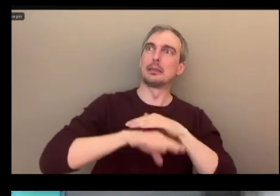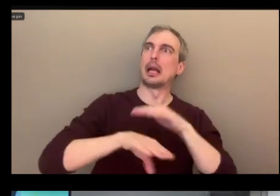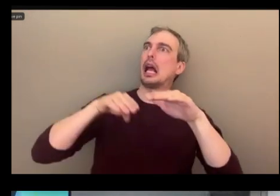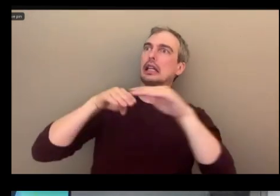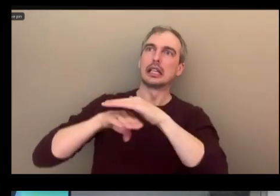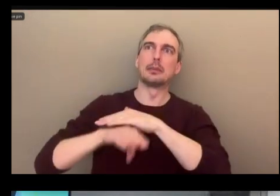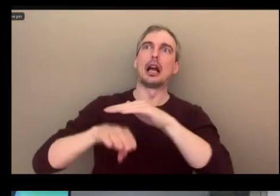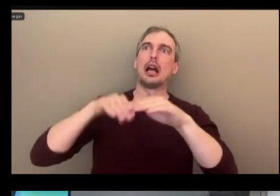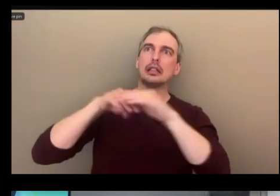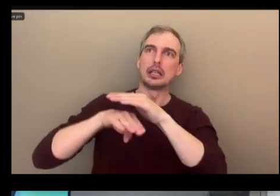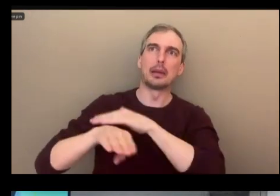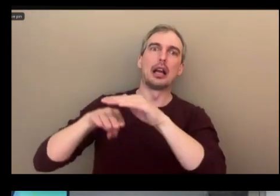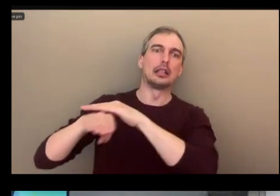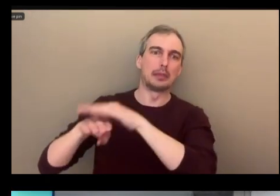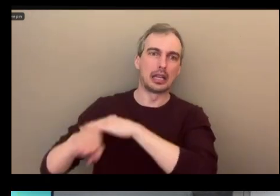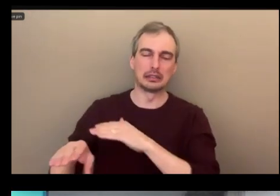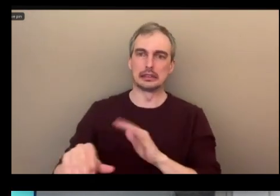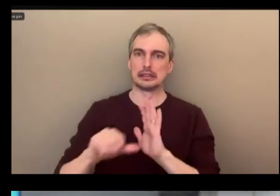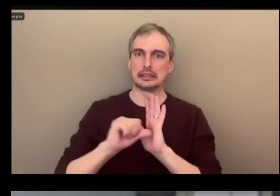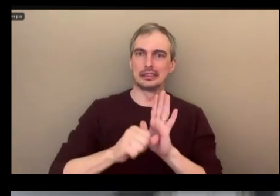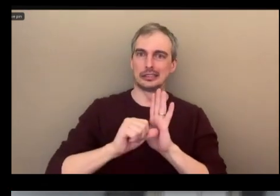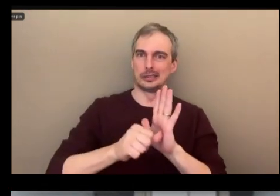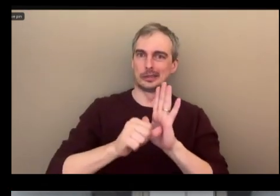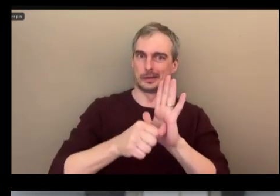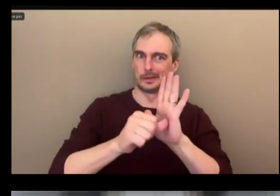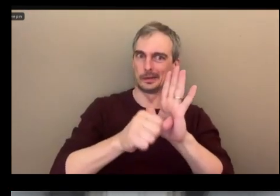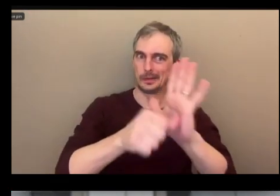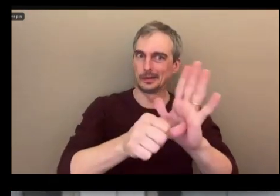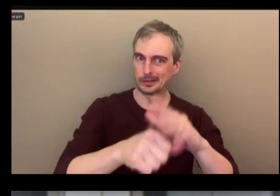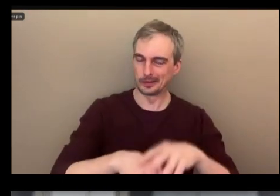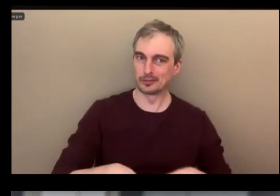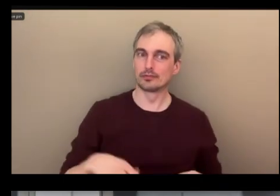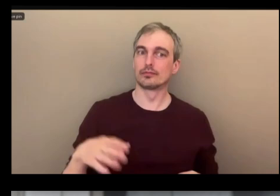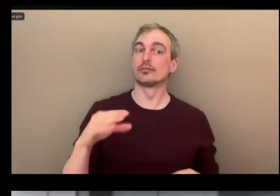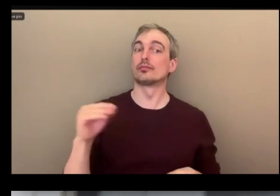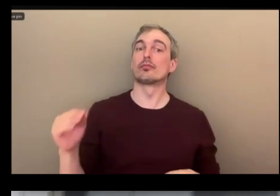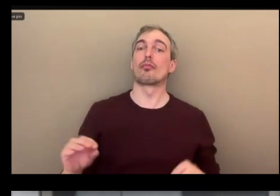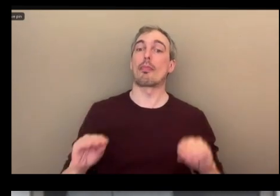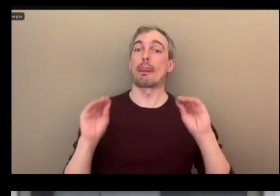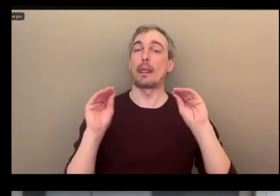Let's put a big 75 inch TV in the middle of it, which is playing videos constantly,